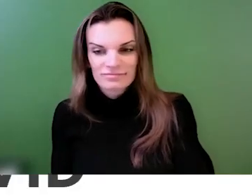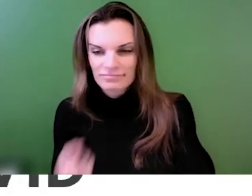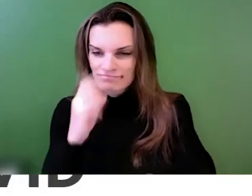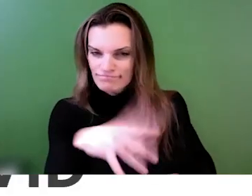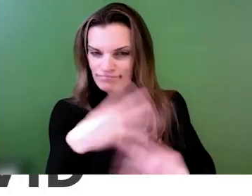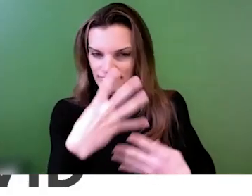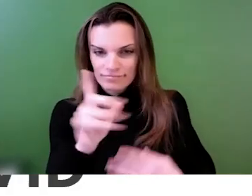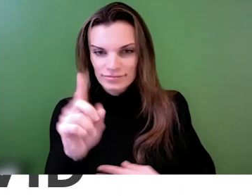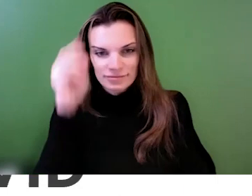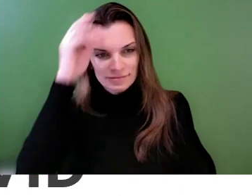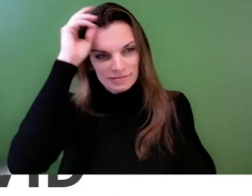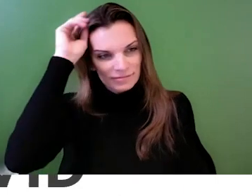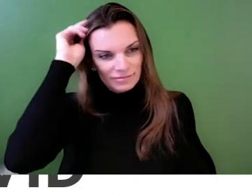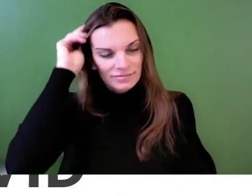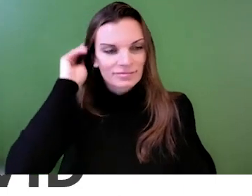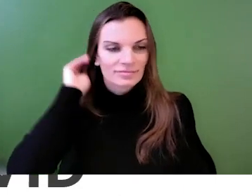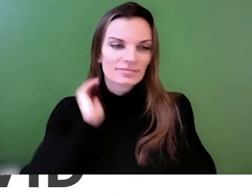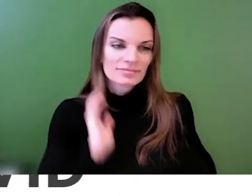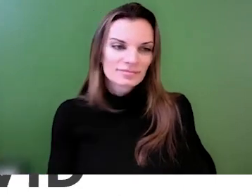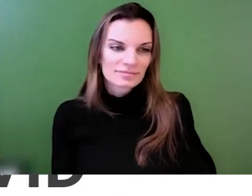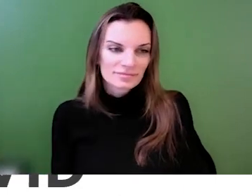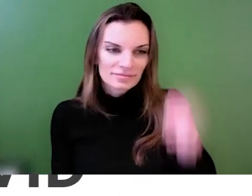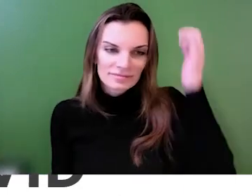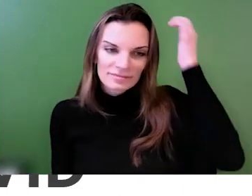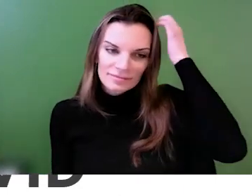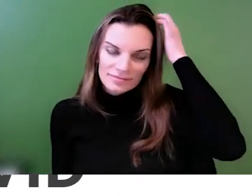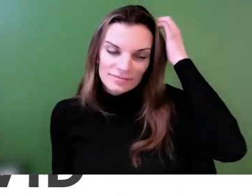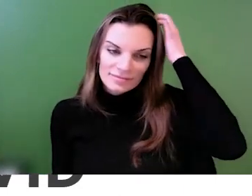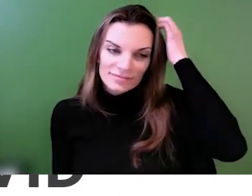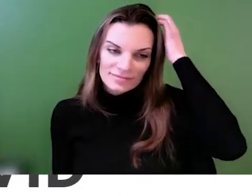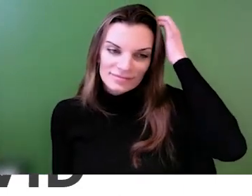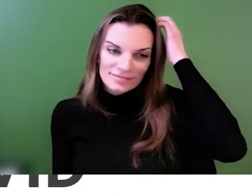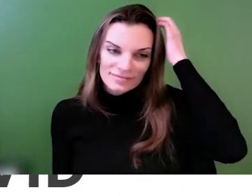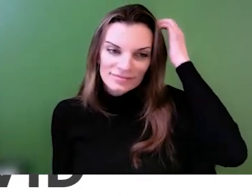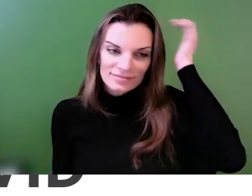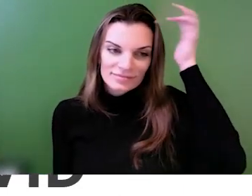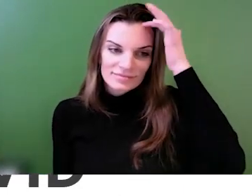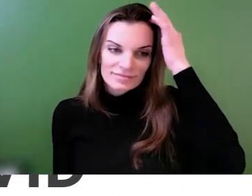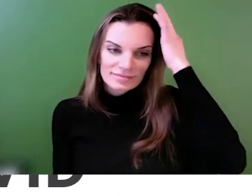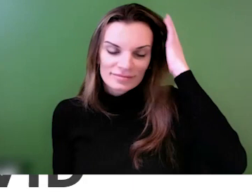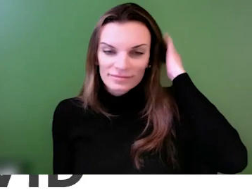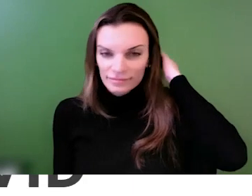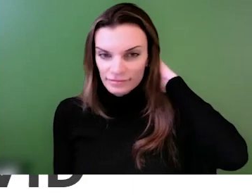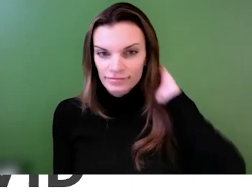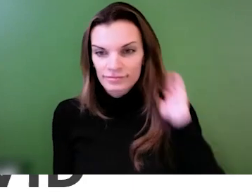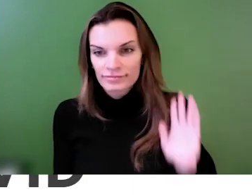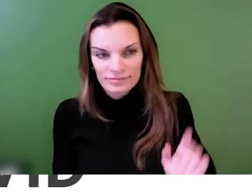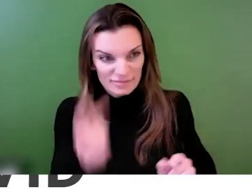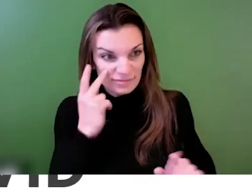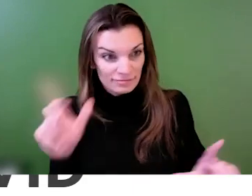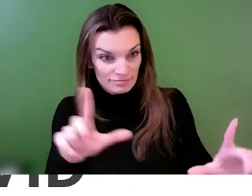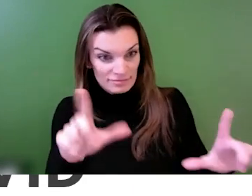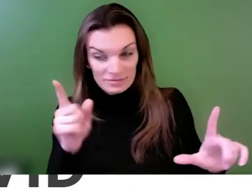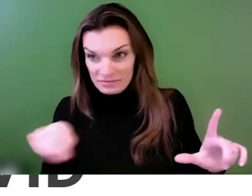This is Lisa. Can you see my